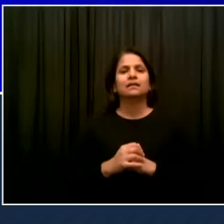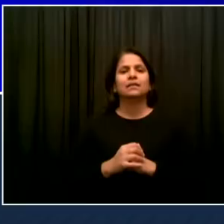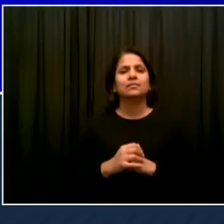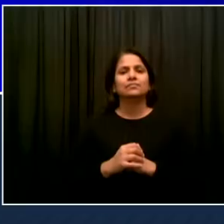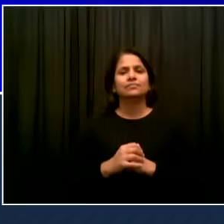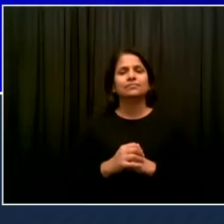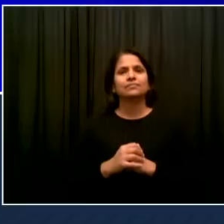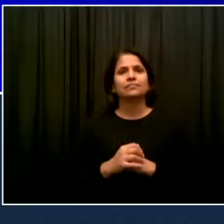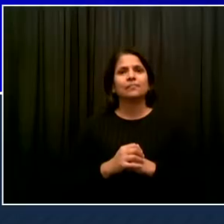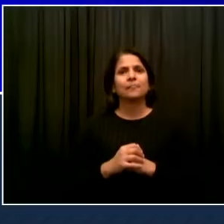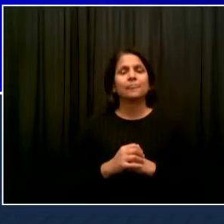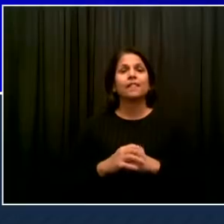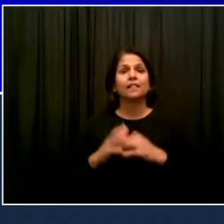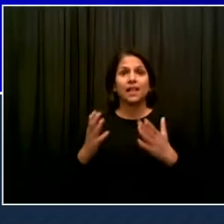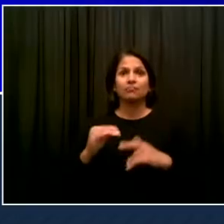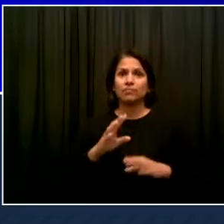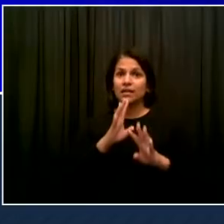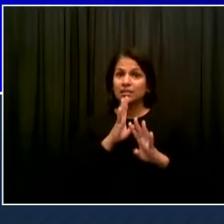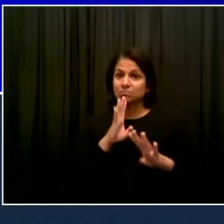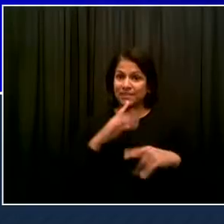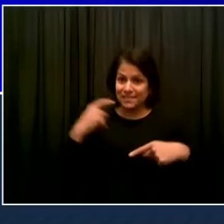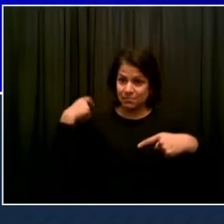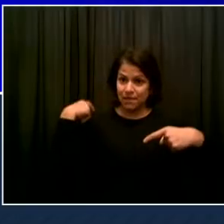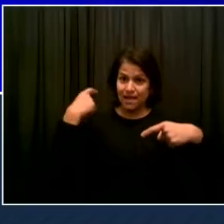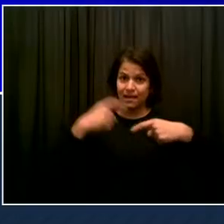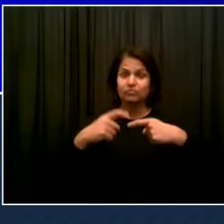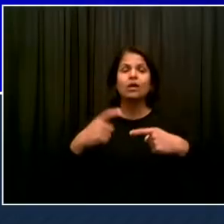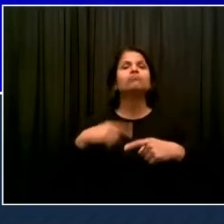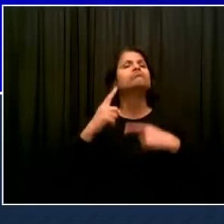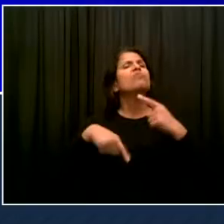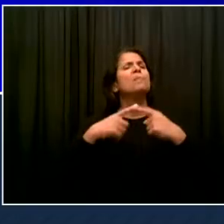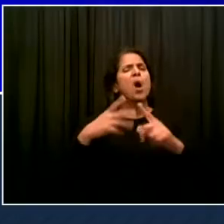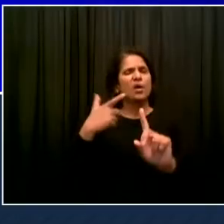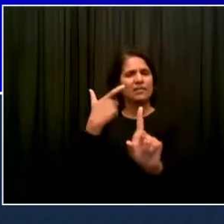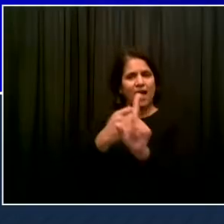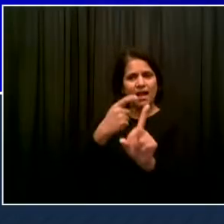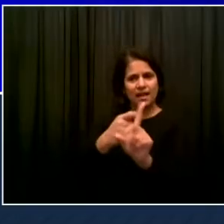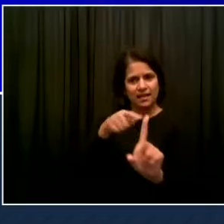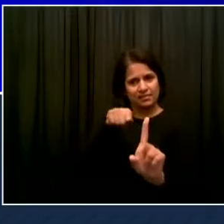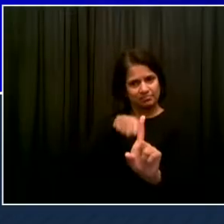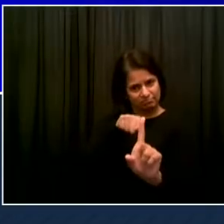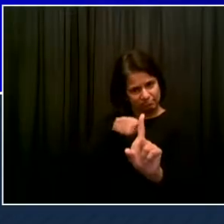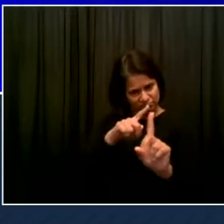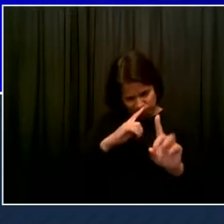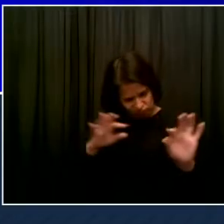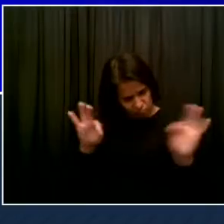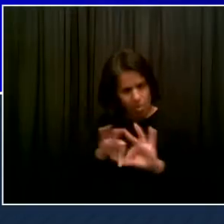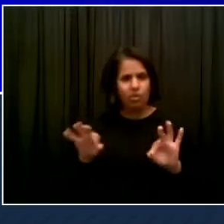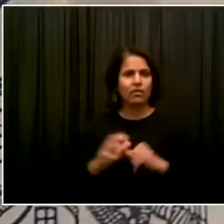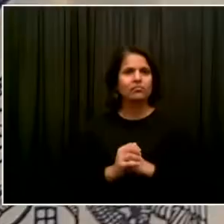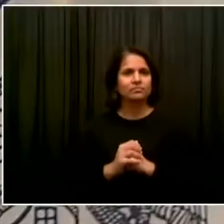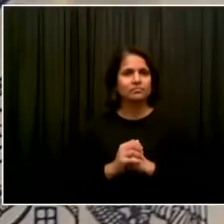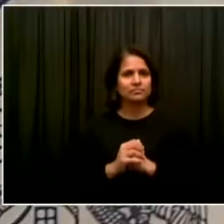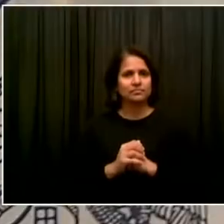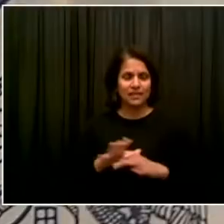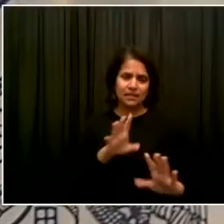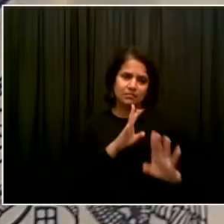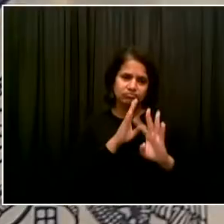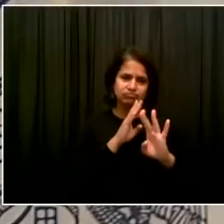WEEKS, 6989 CASES.